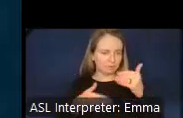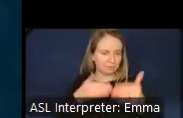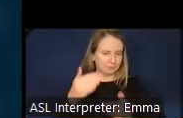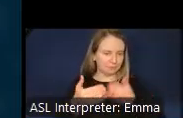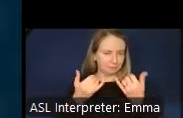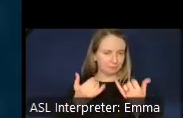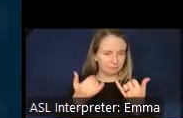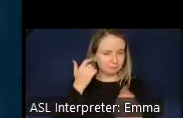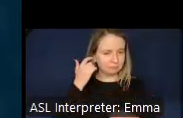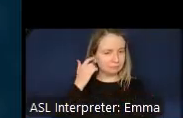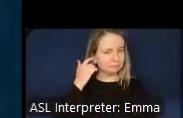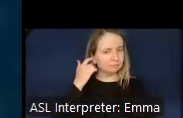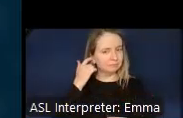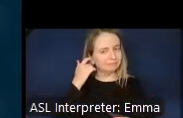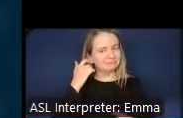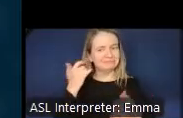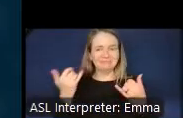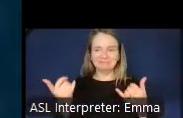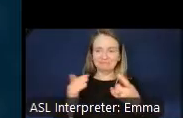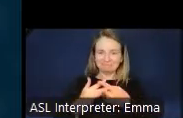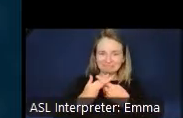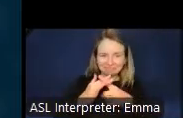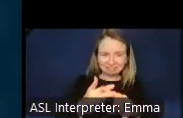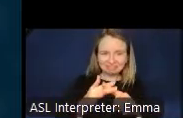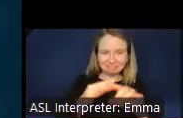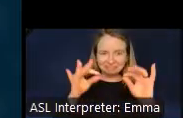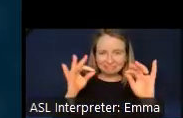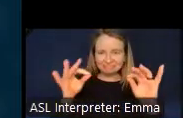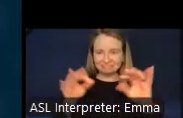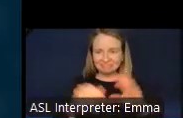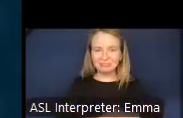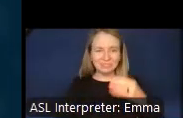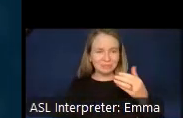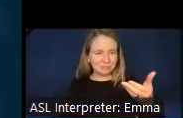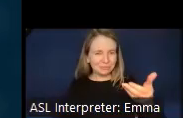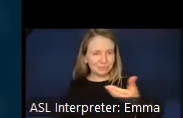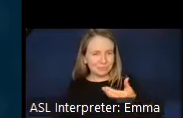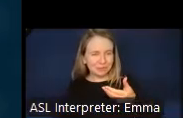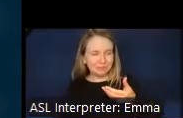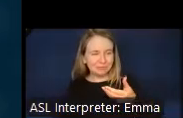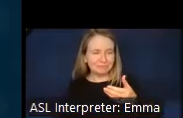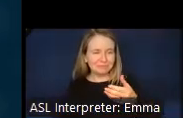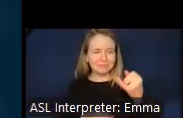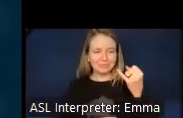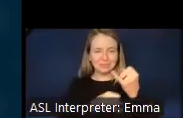Janel Preston: Okay, well, there's our cue to go ahead and get started. Welcome to the Institute for Disability